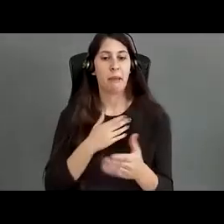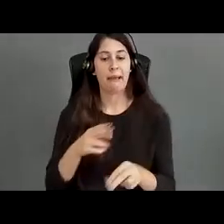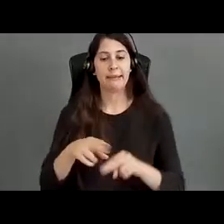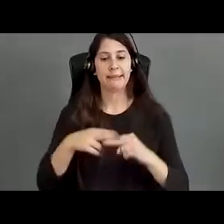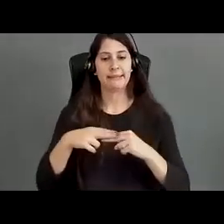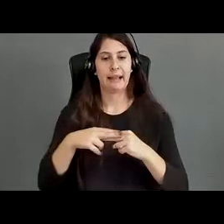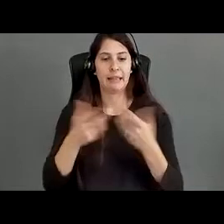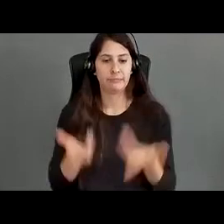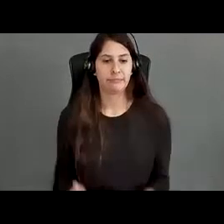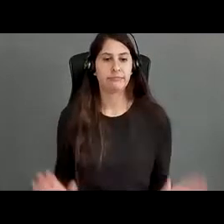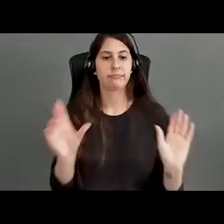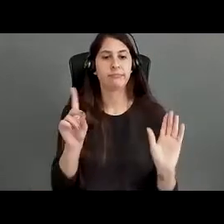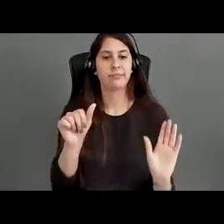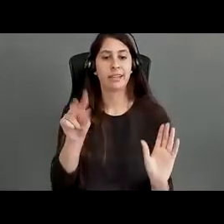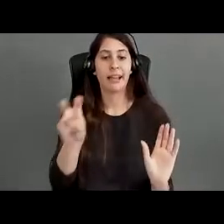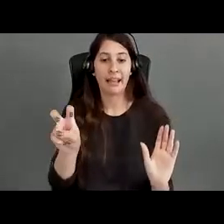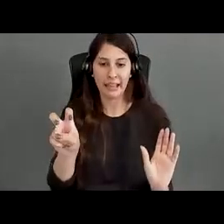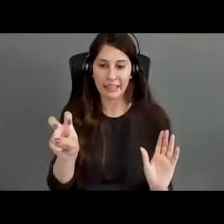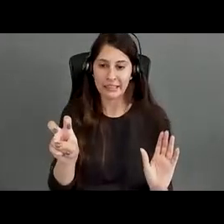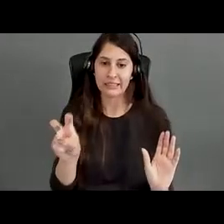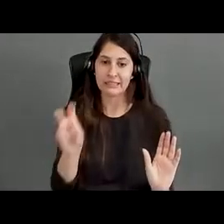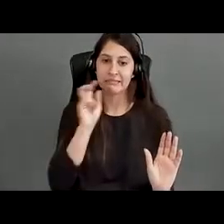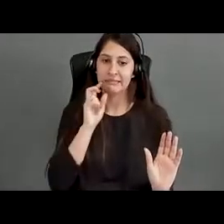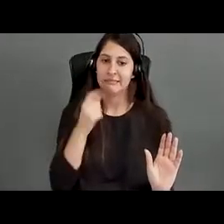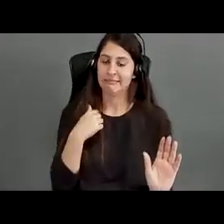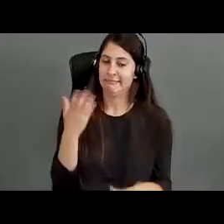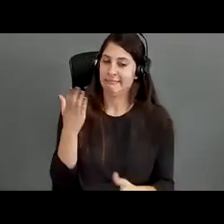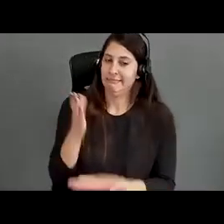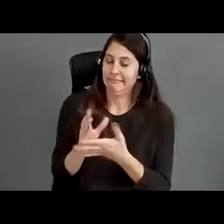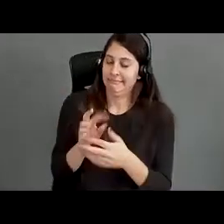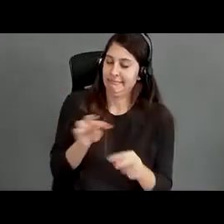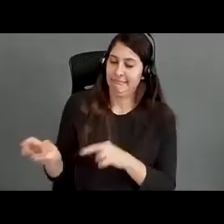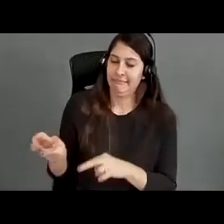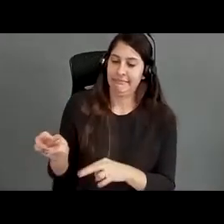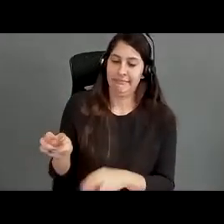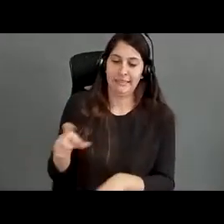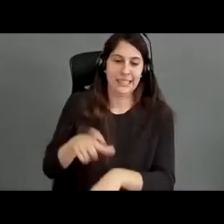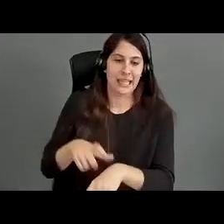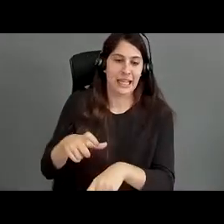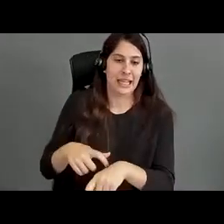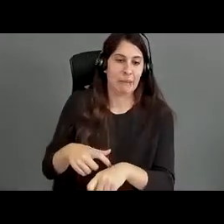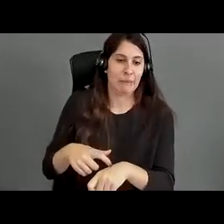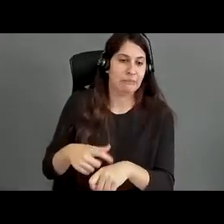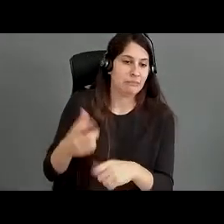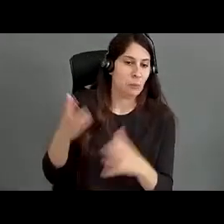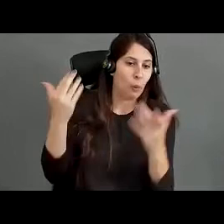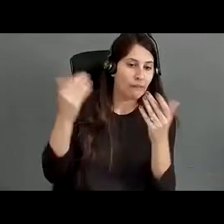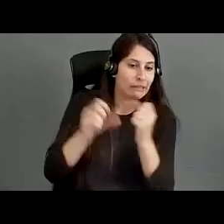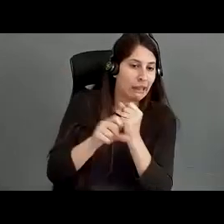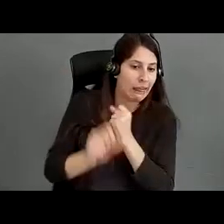Dave, I quit looking at my clock, hopefully I didn't go way too long. But a pleasure to be here